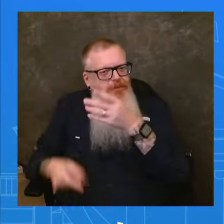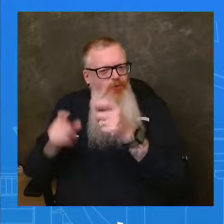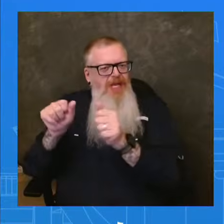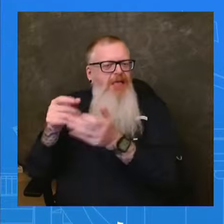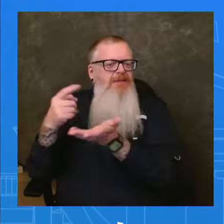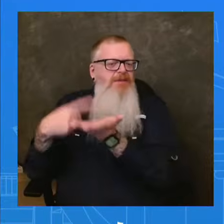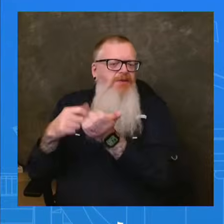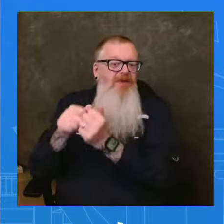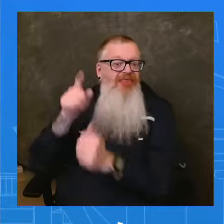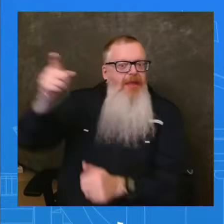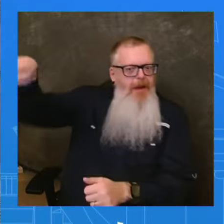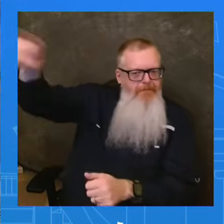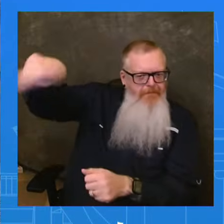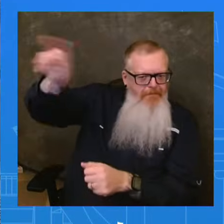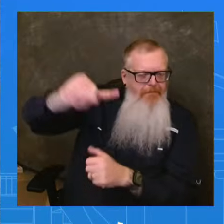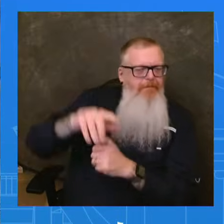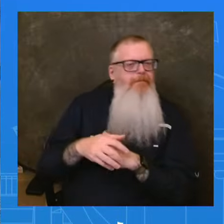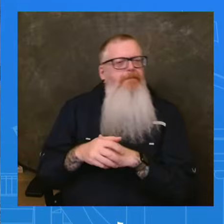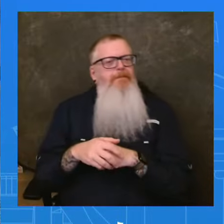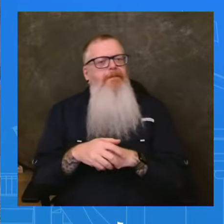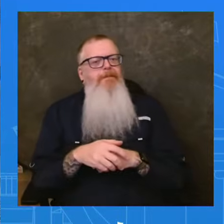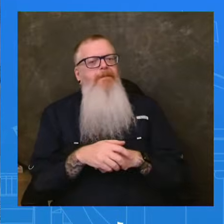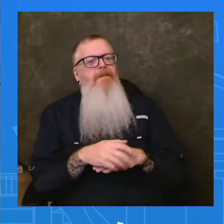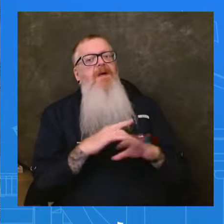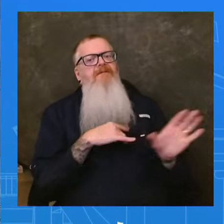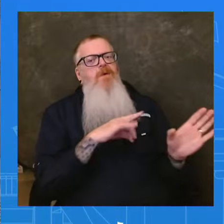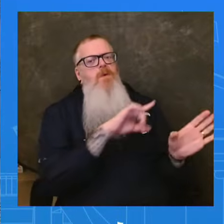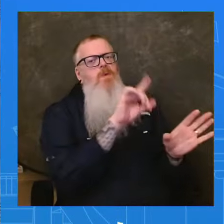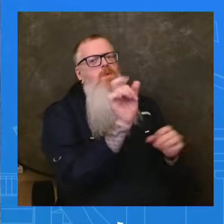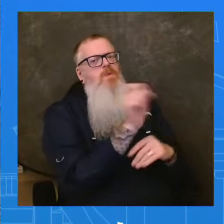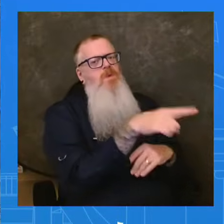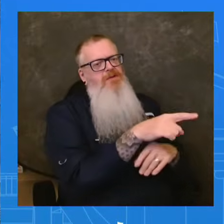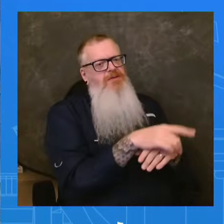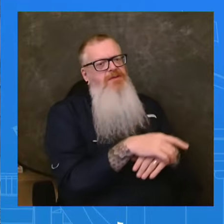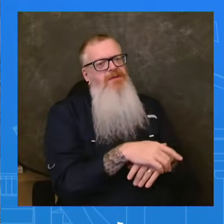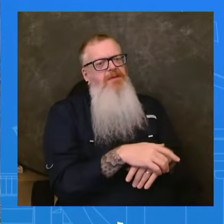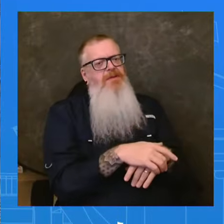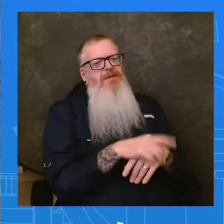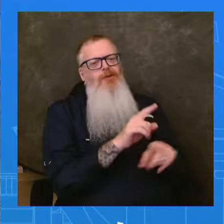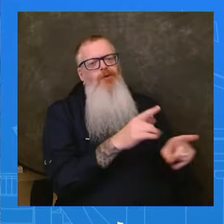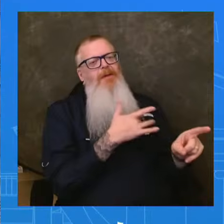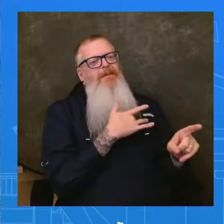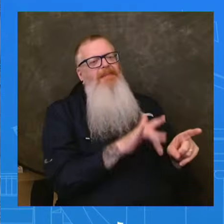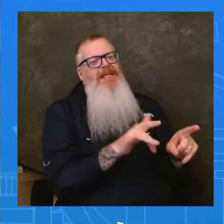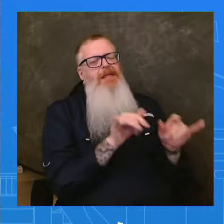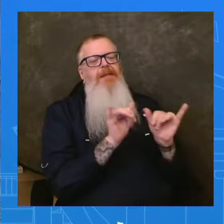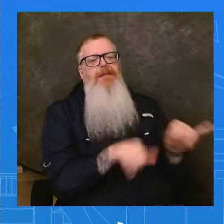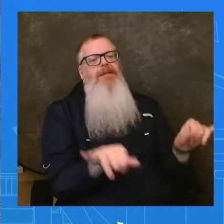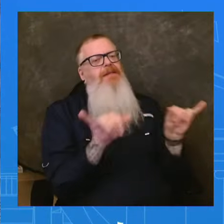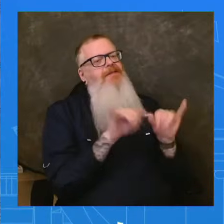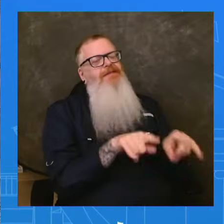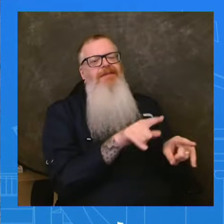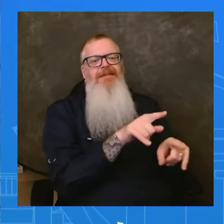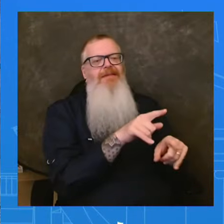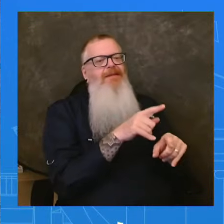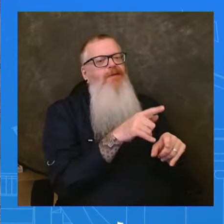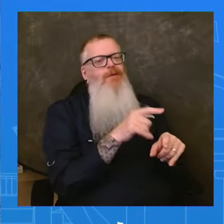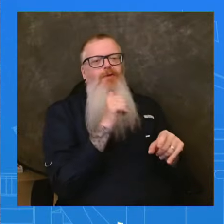The Press: Thank you, Karine. You're pretty consistent: You don't often speculate about hypotheticals. But today, on more than one occasion,